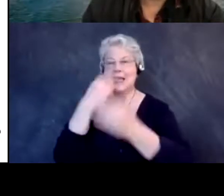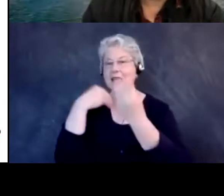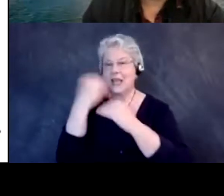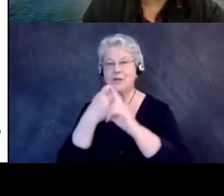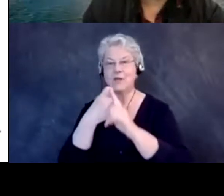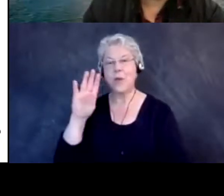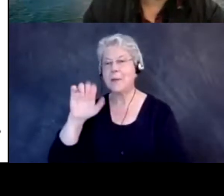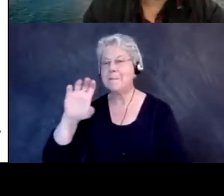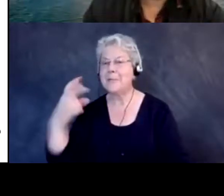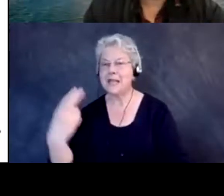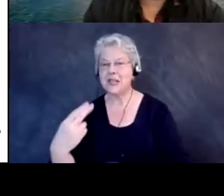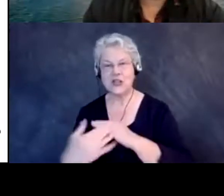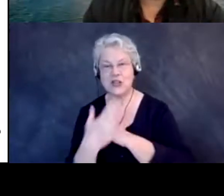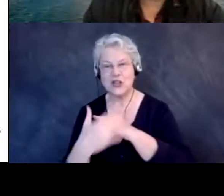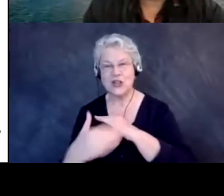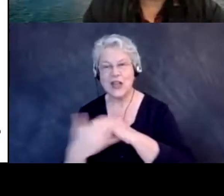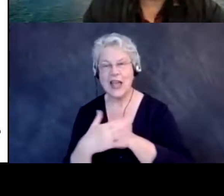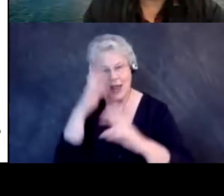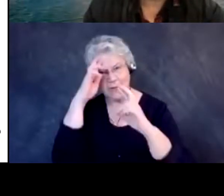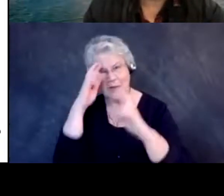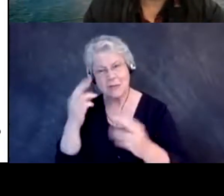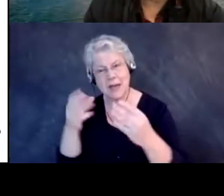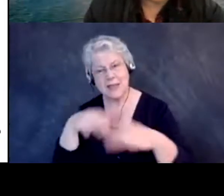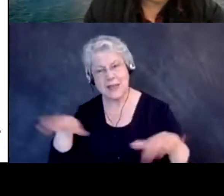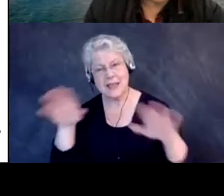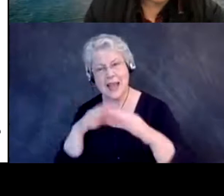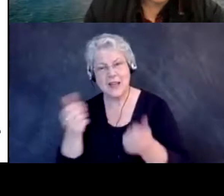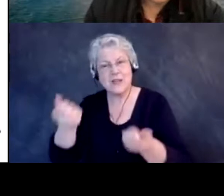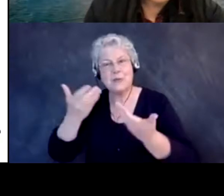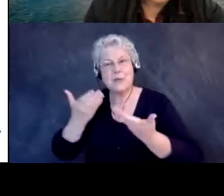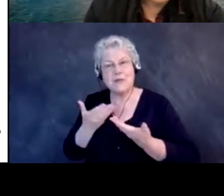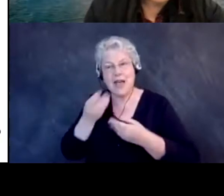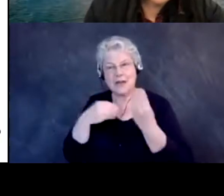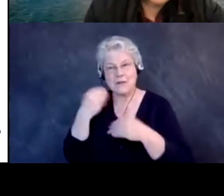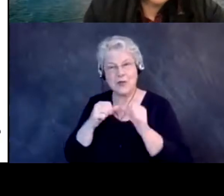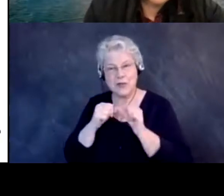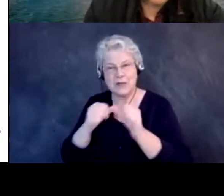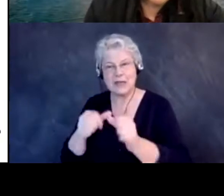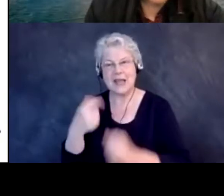and we need to respect our land, because it provides our food. It sustains us. Another one